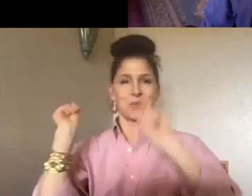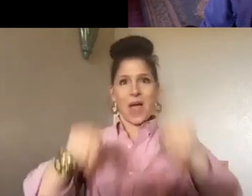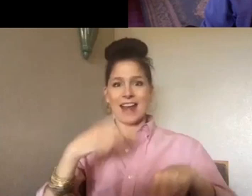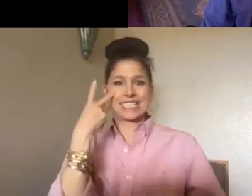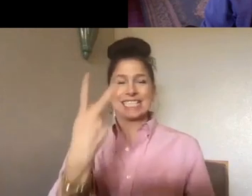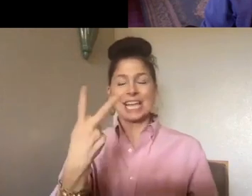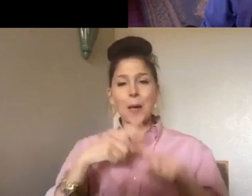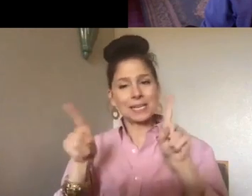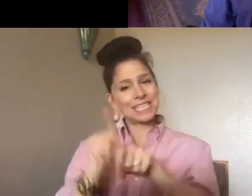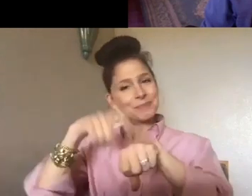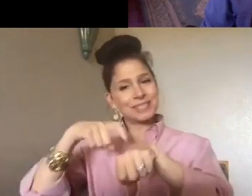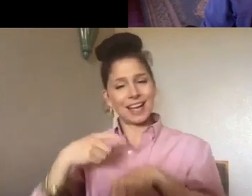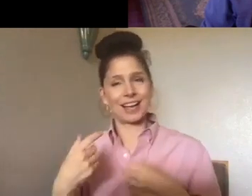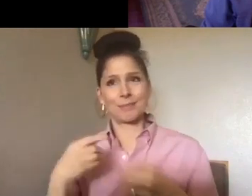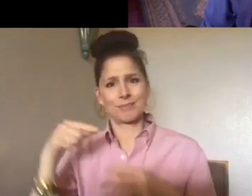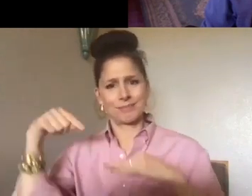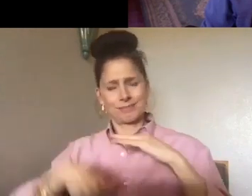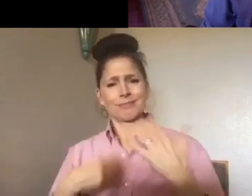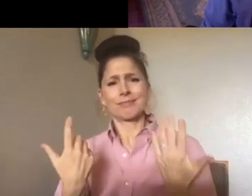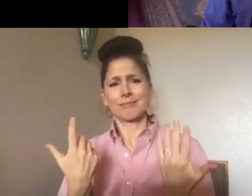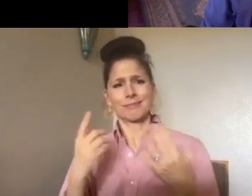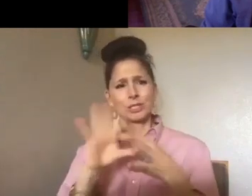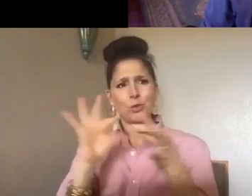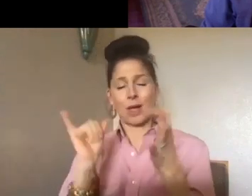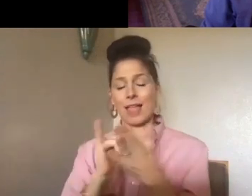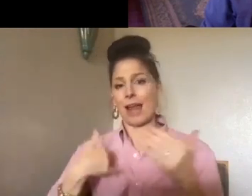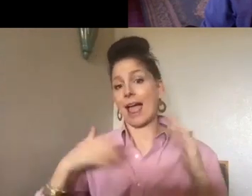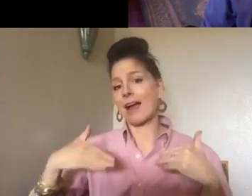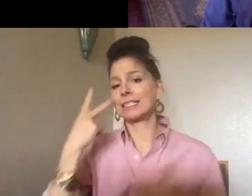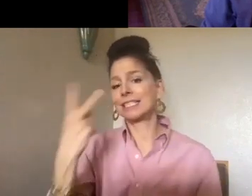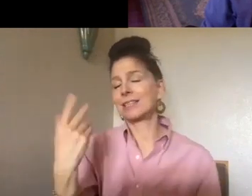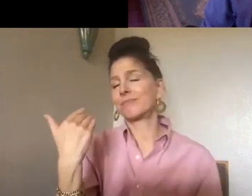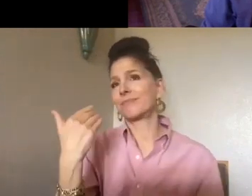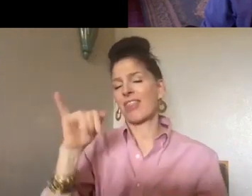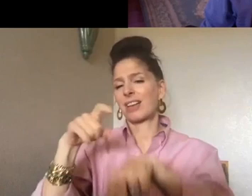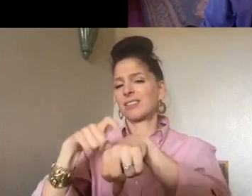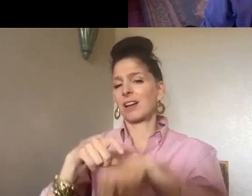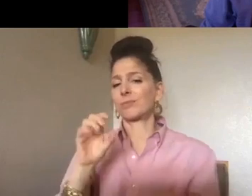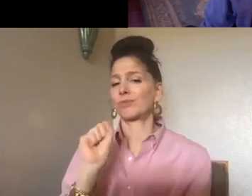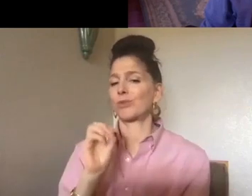guys like to go see, but at the same time, it had depth of story, and I hadn't seen something like